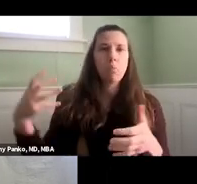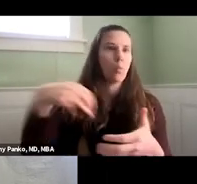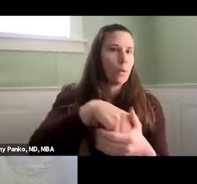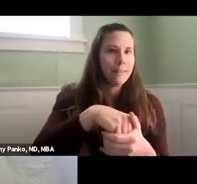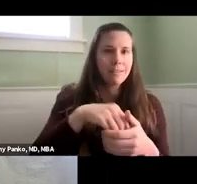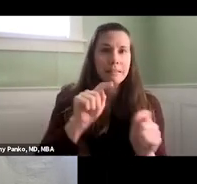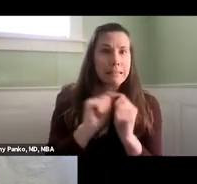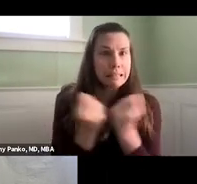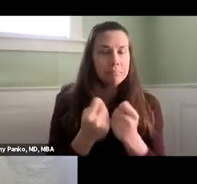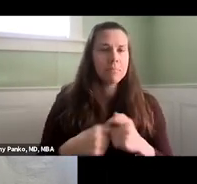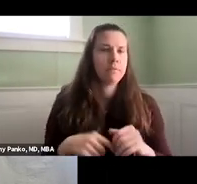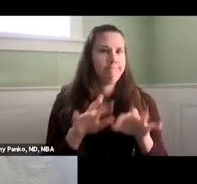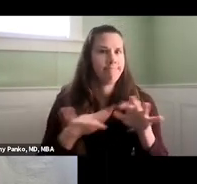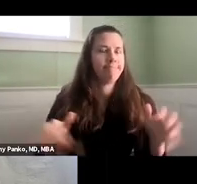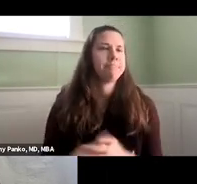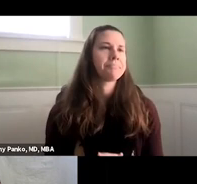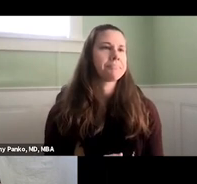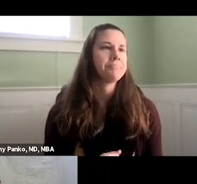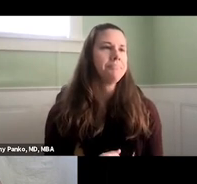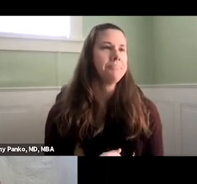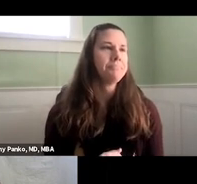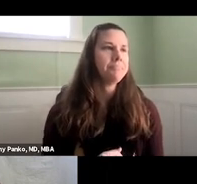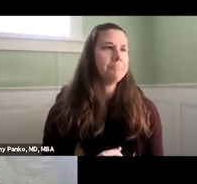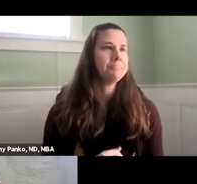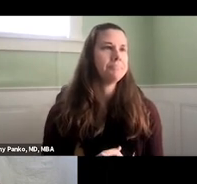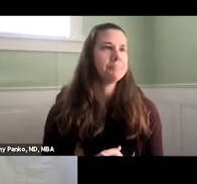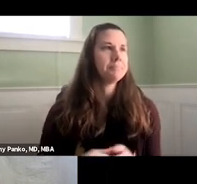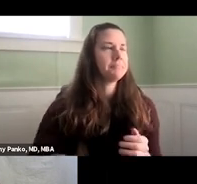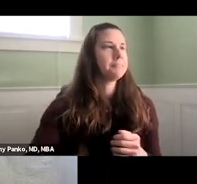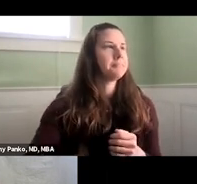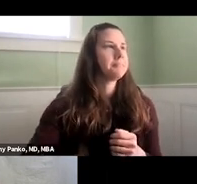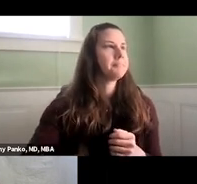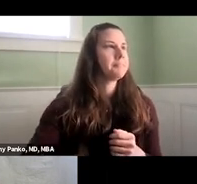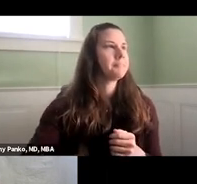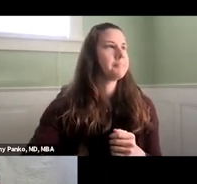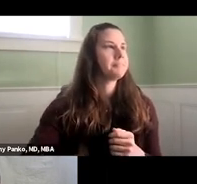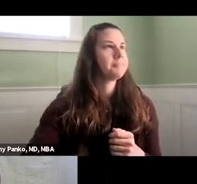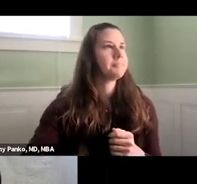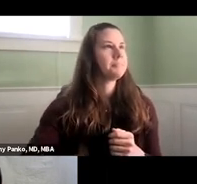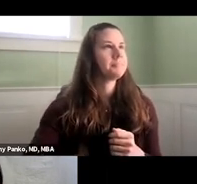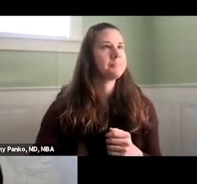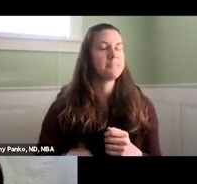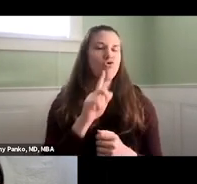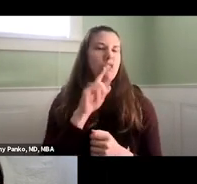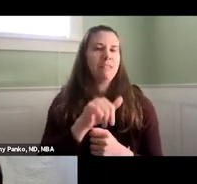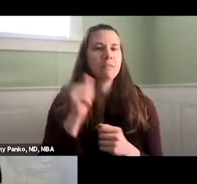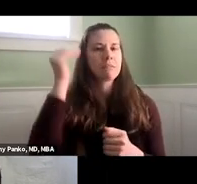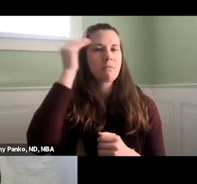fields being led by people from that community, as part of a multidisciplinary team that includes